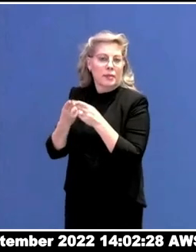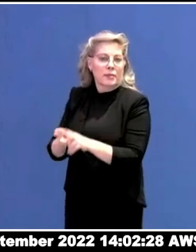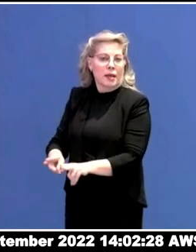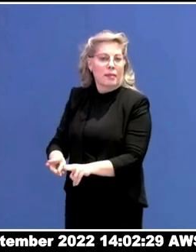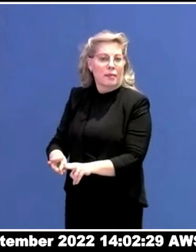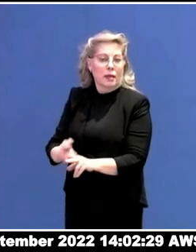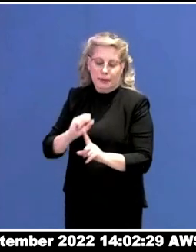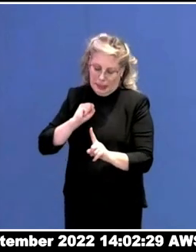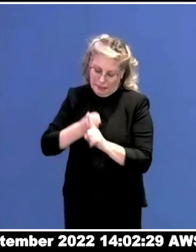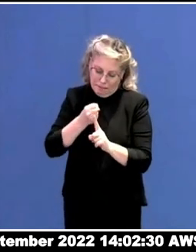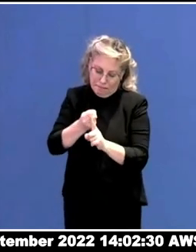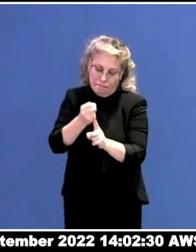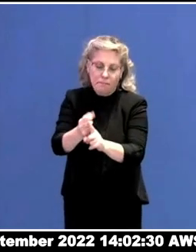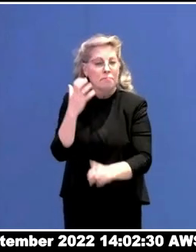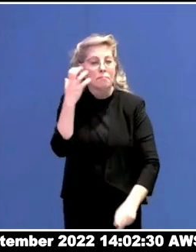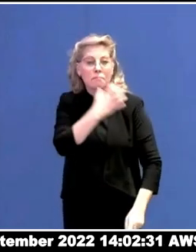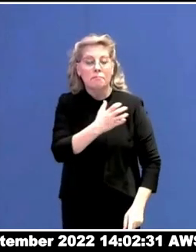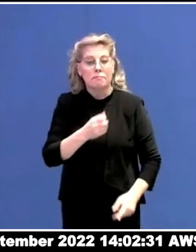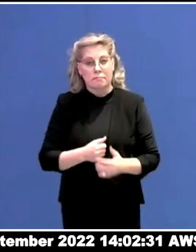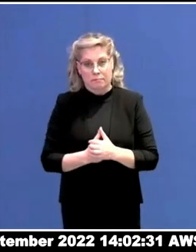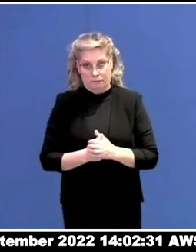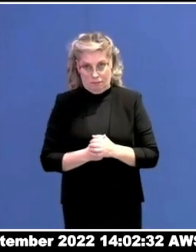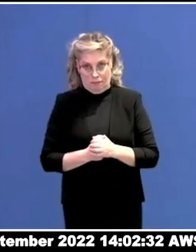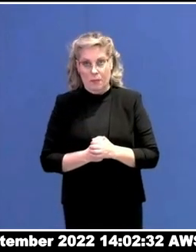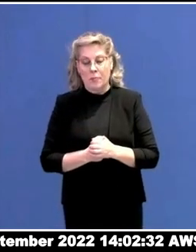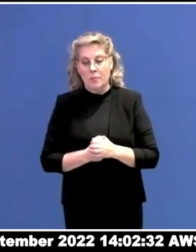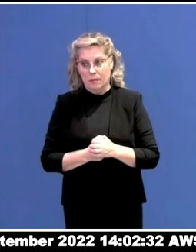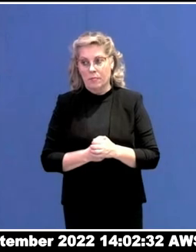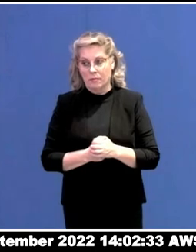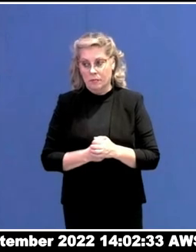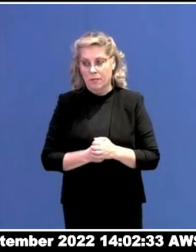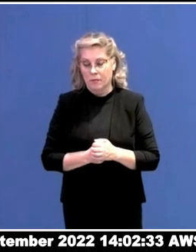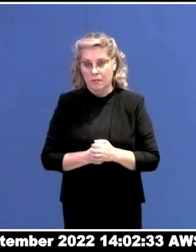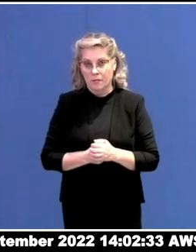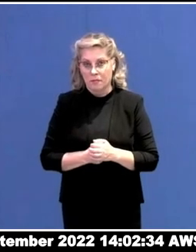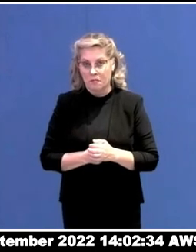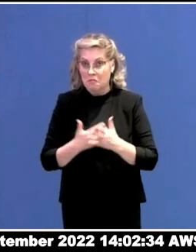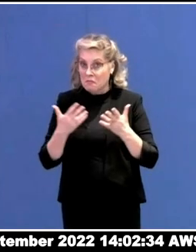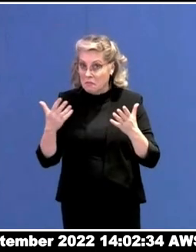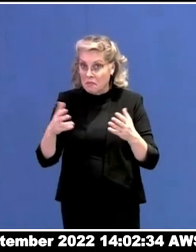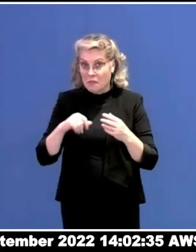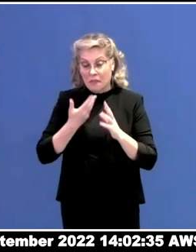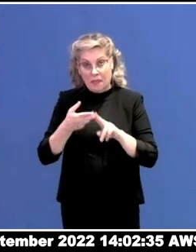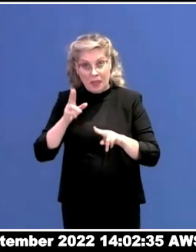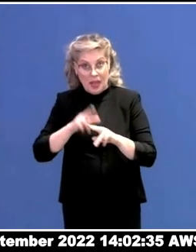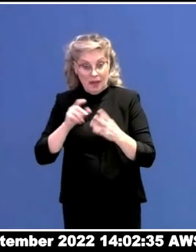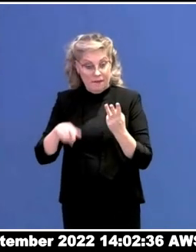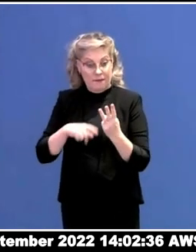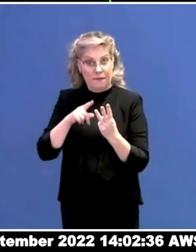this point to ask any questions, given the time. Can I say, if Mr Newhouse has to leave, that's fine, we won't take it amiss if